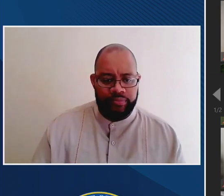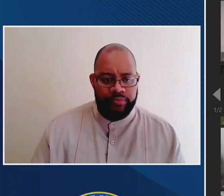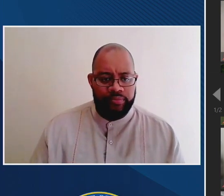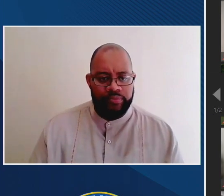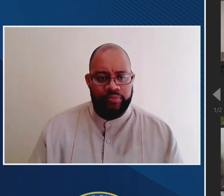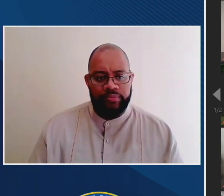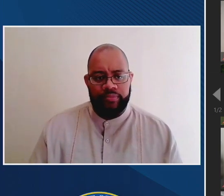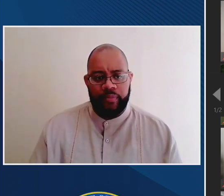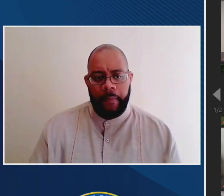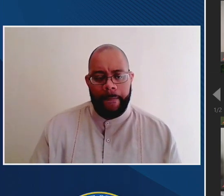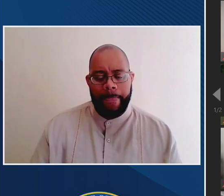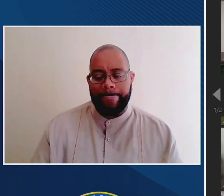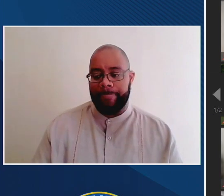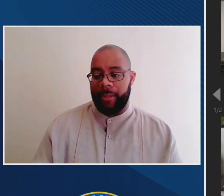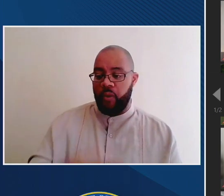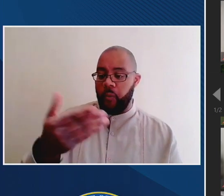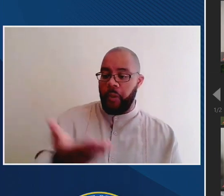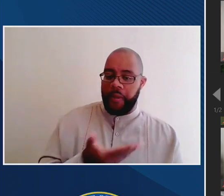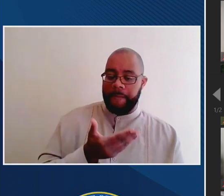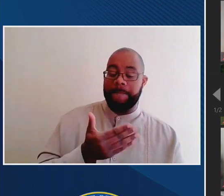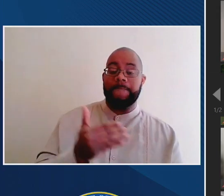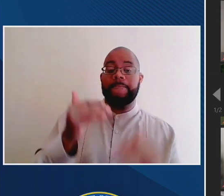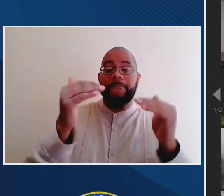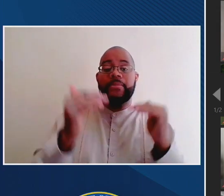Welcome. Next, legal assistance